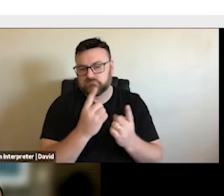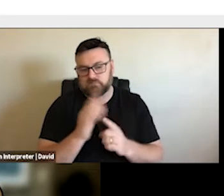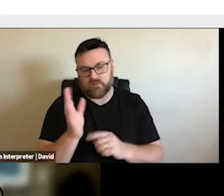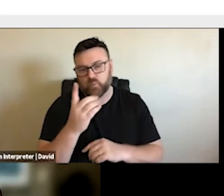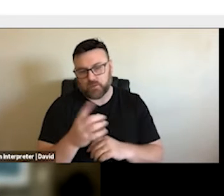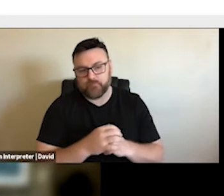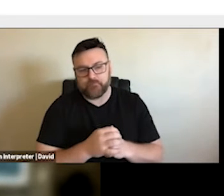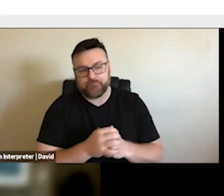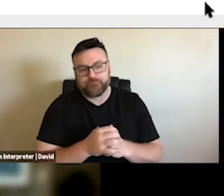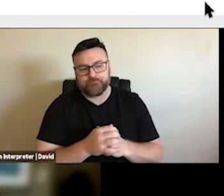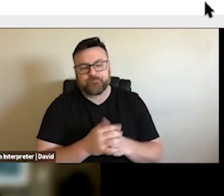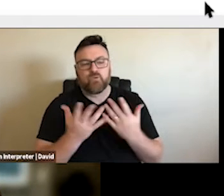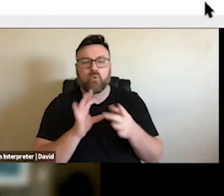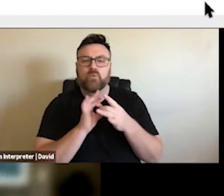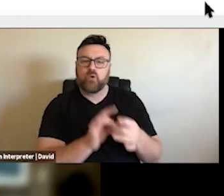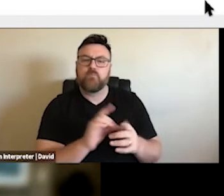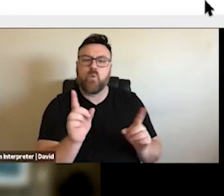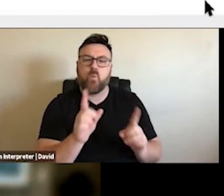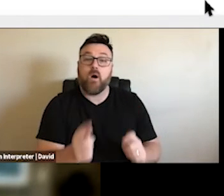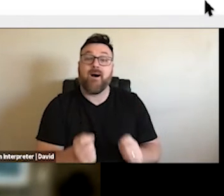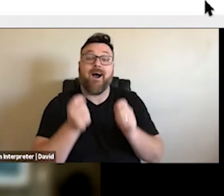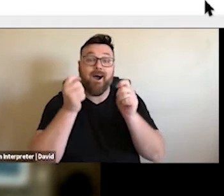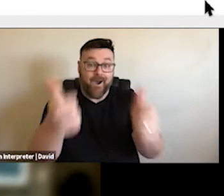In terms of what we are likely to see after lockdown.